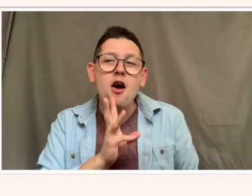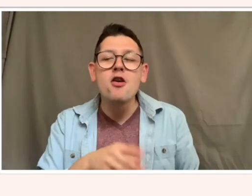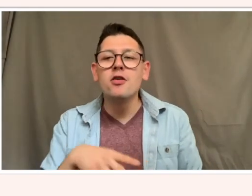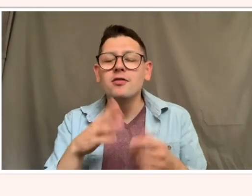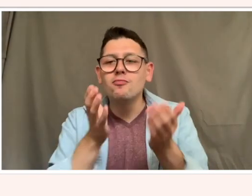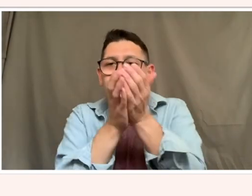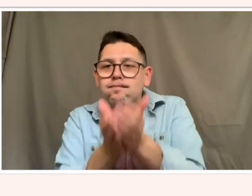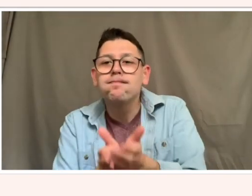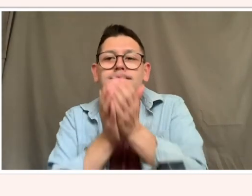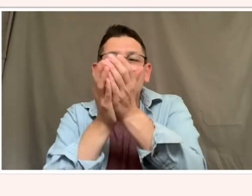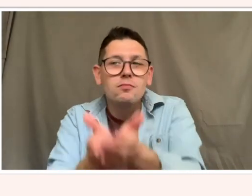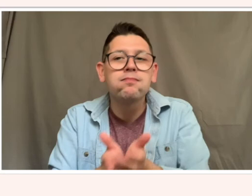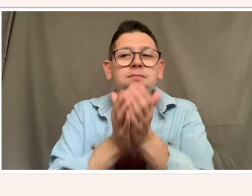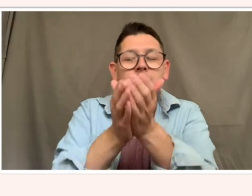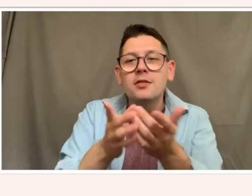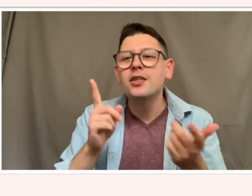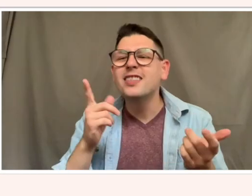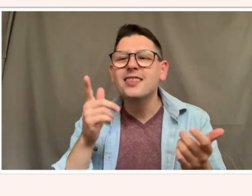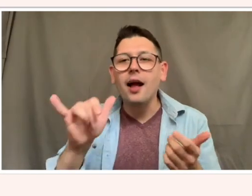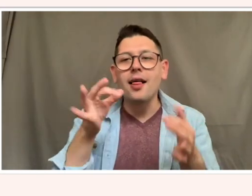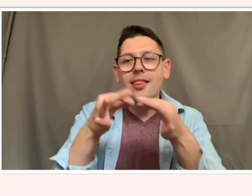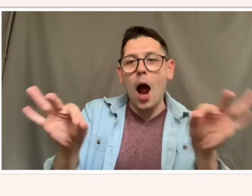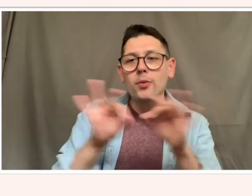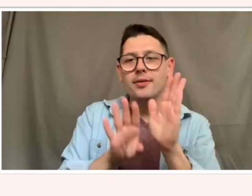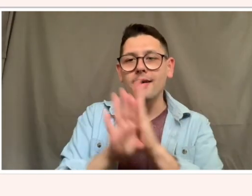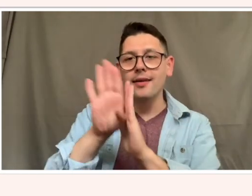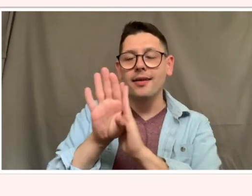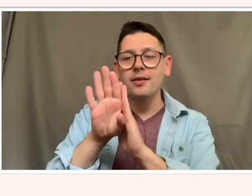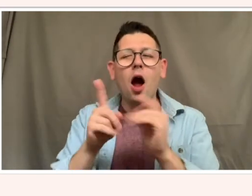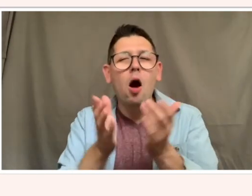can then direct the child's attention to certain elements, like the boat,